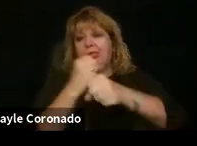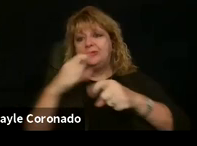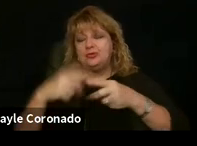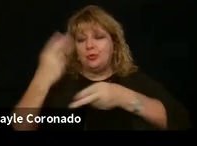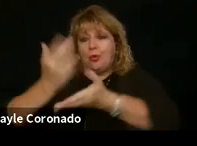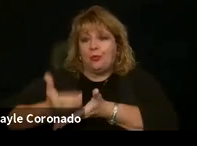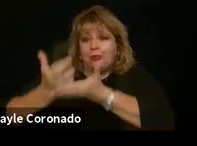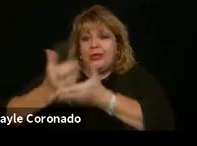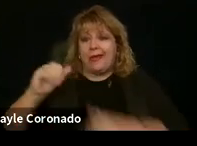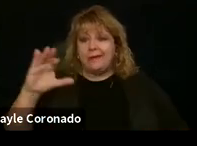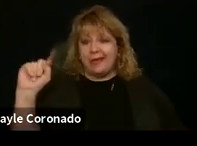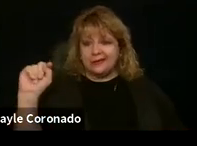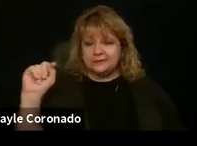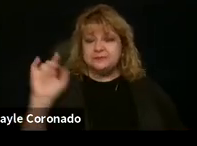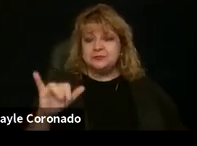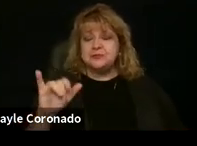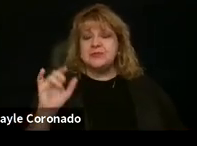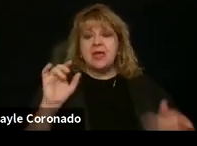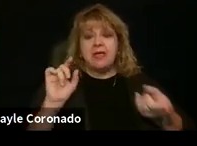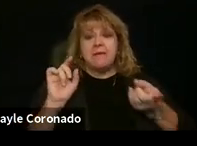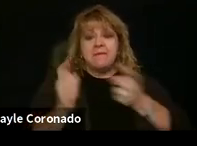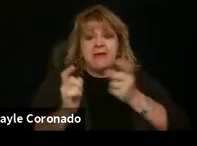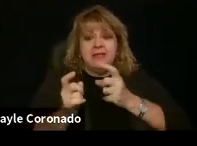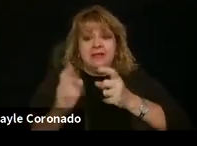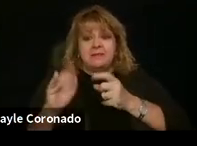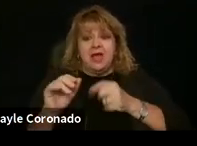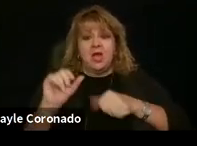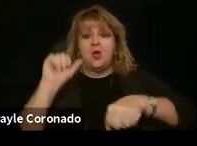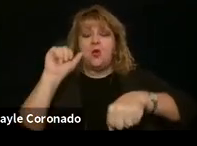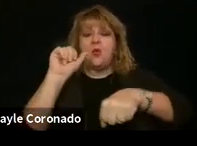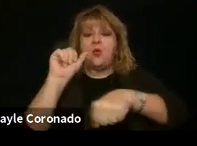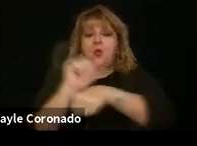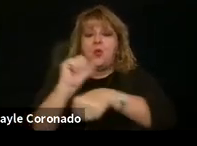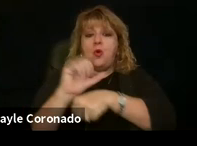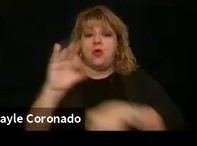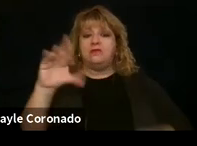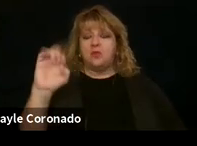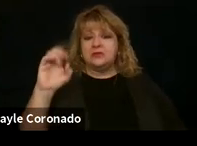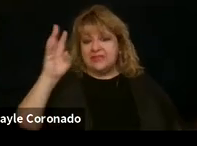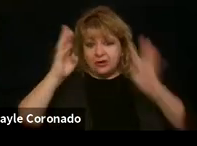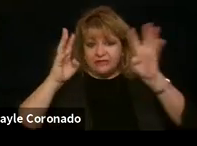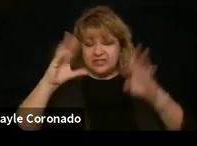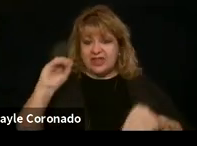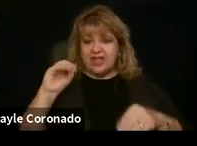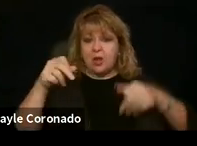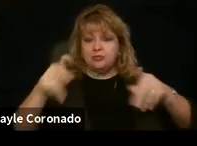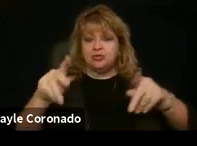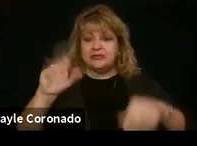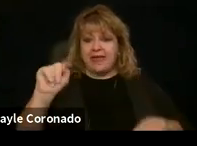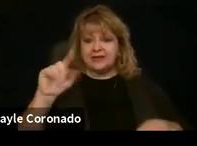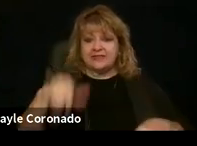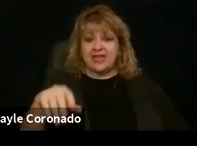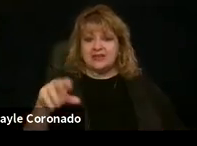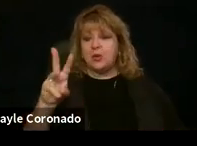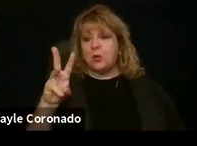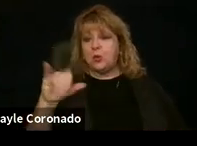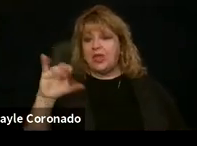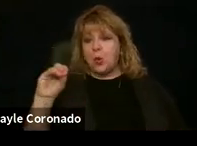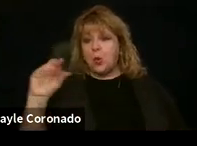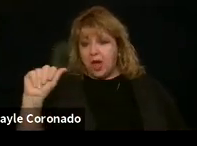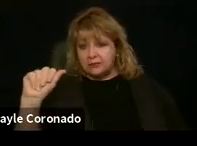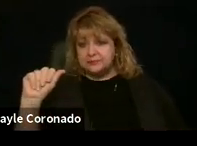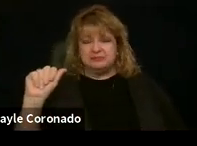And it as was amended by the Workforce Innovation and Opportunity Act of, 2014, or we as people will refer to it.